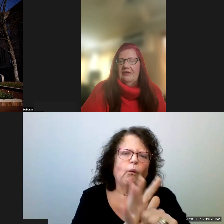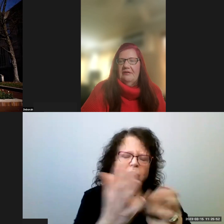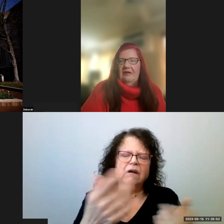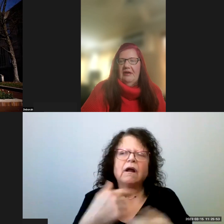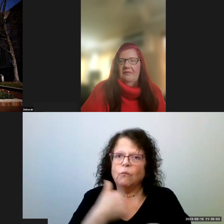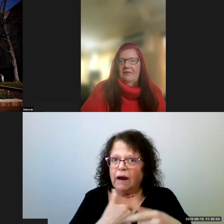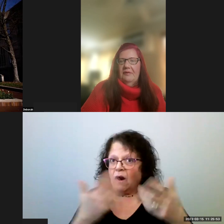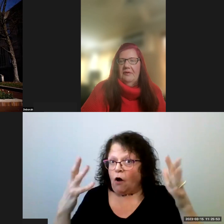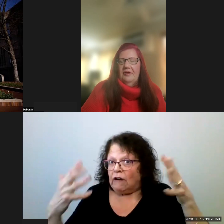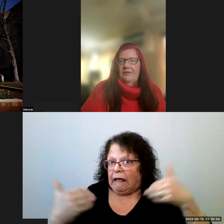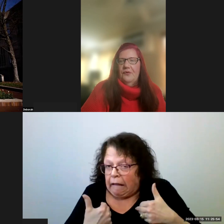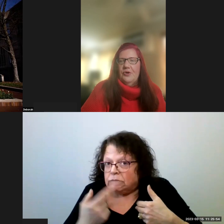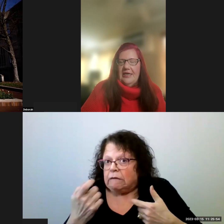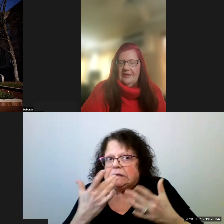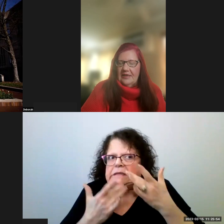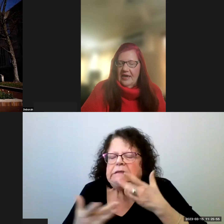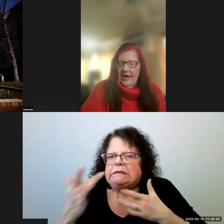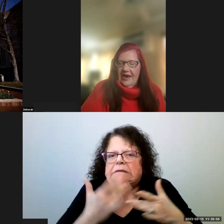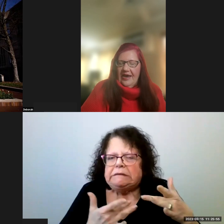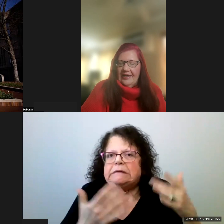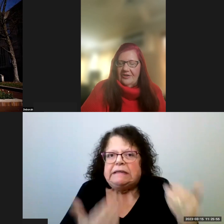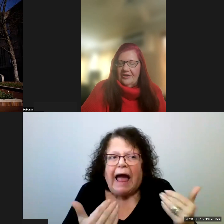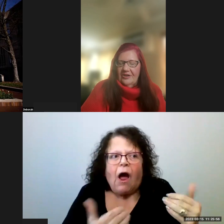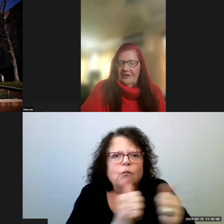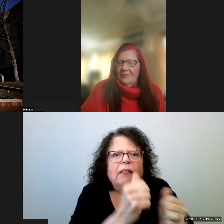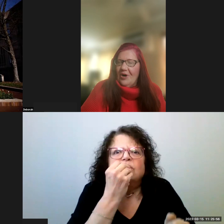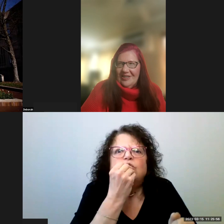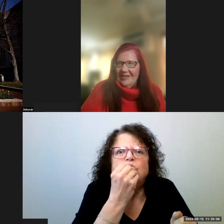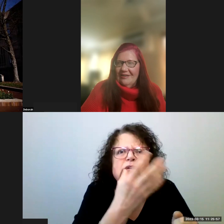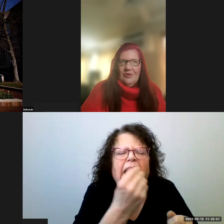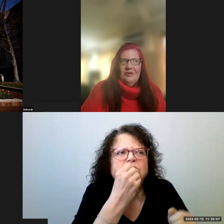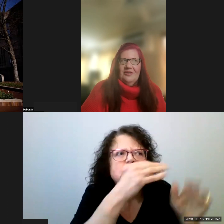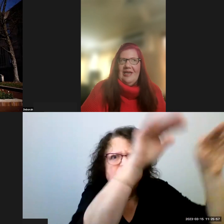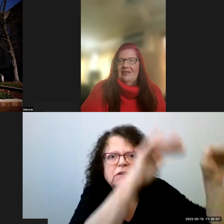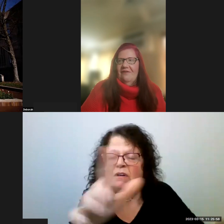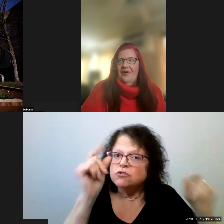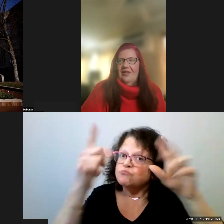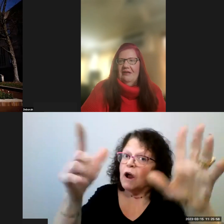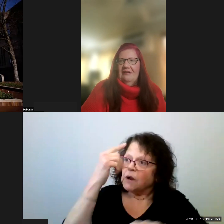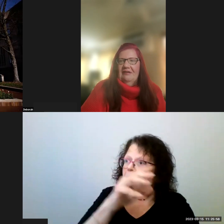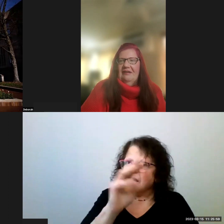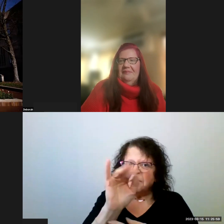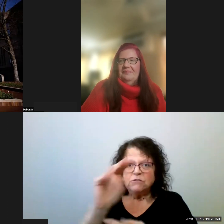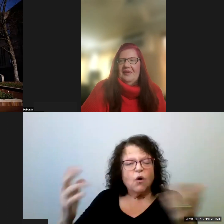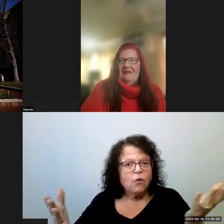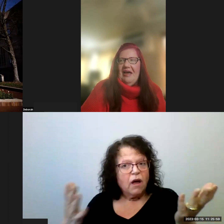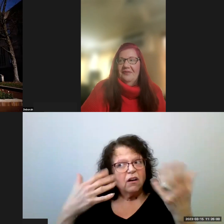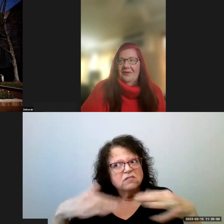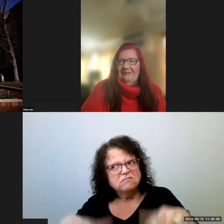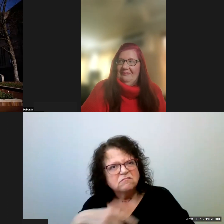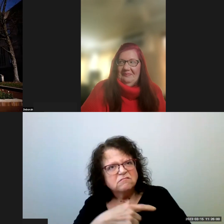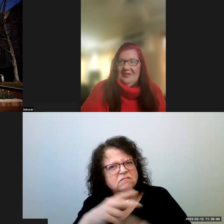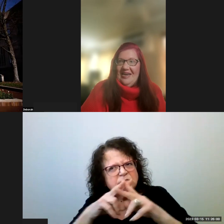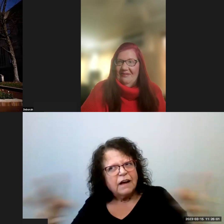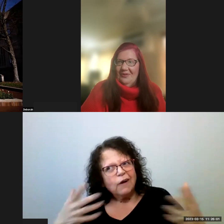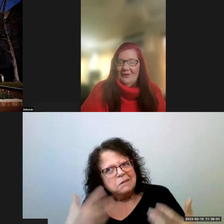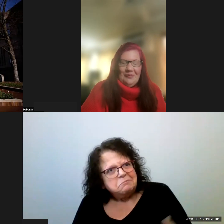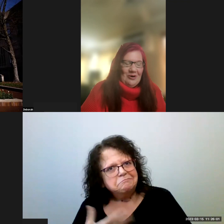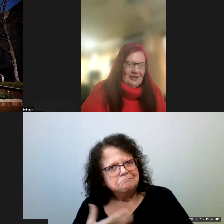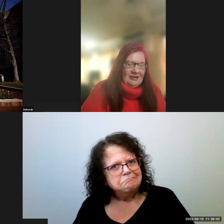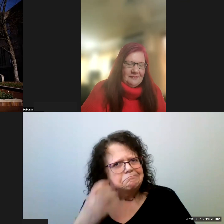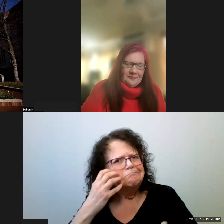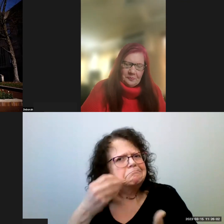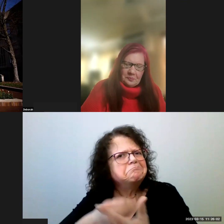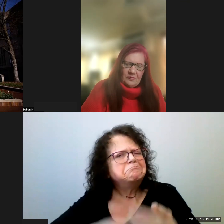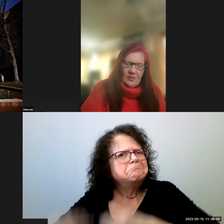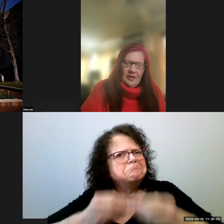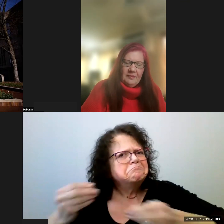and food needs. Surprisingly, because Minnesota is a fairly affluent state for the most part.